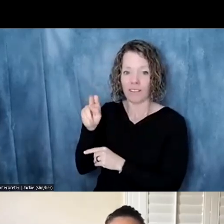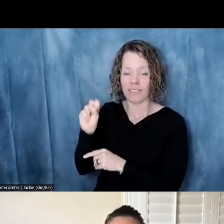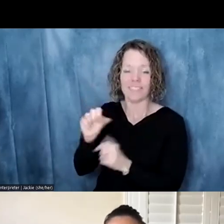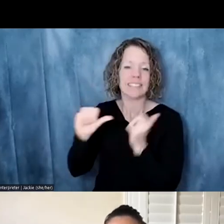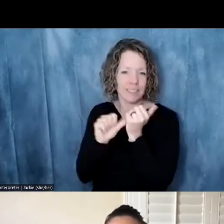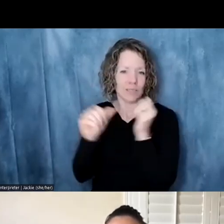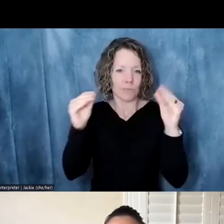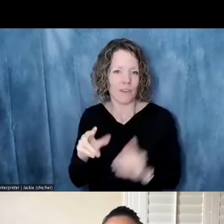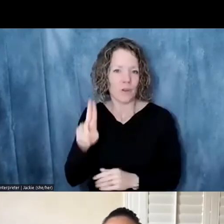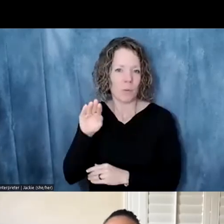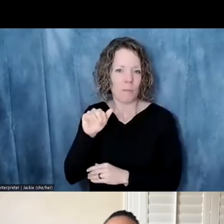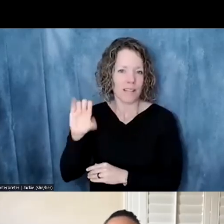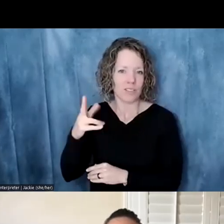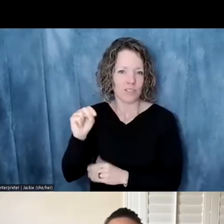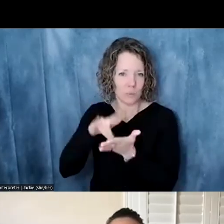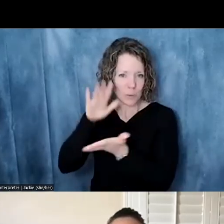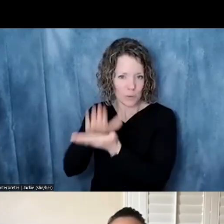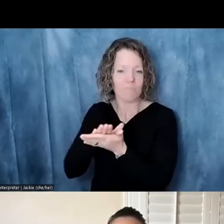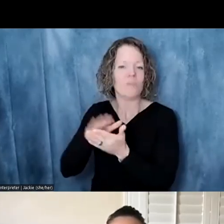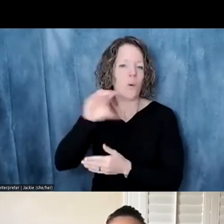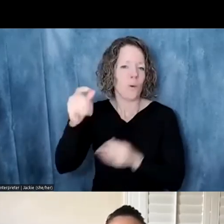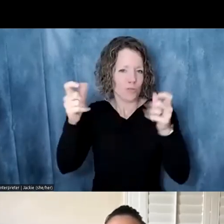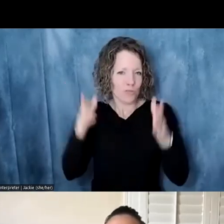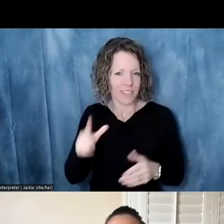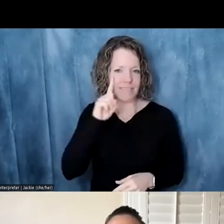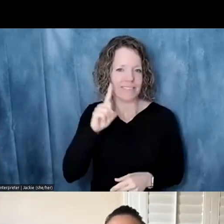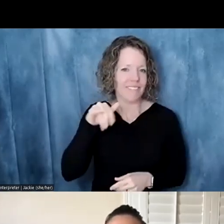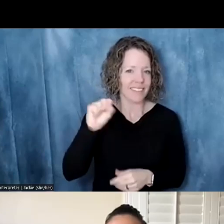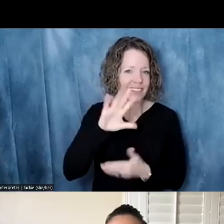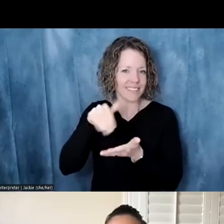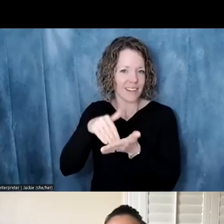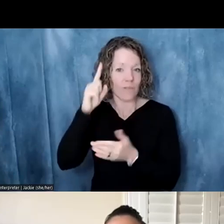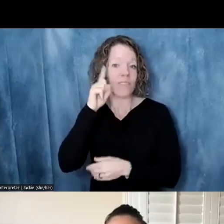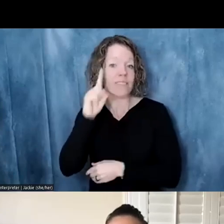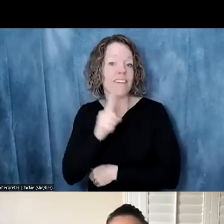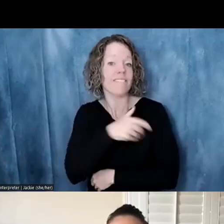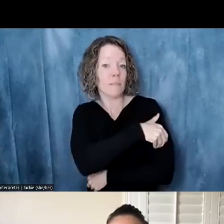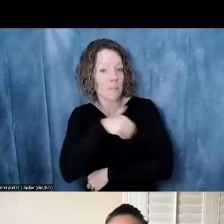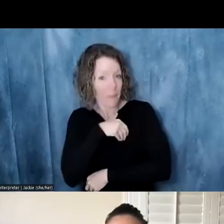the co-director of the DeafYES! Center for Deaf Empowerment and Recovery at UMass Chan.